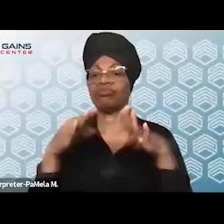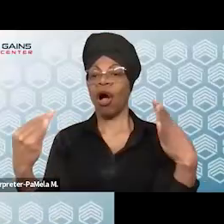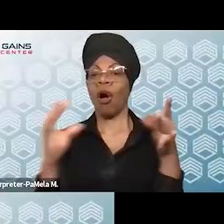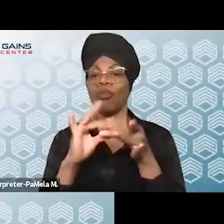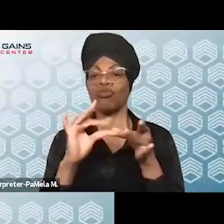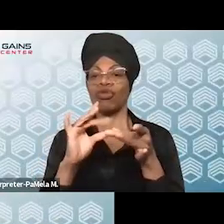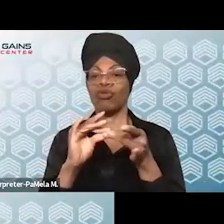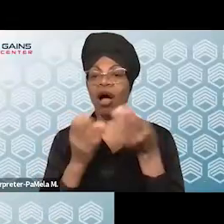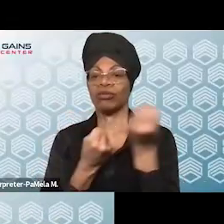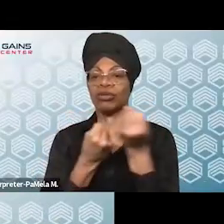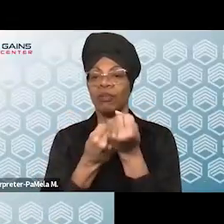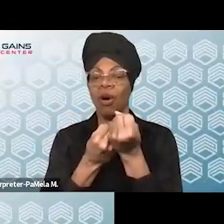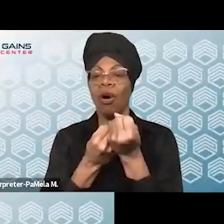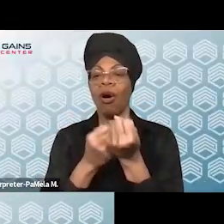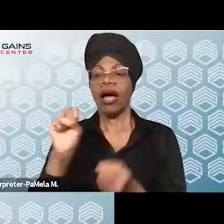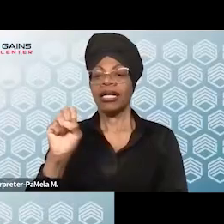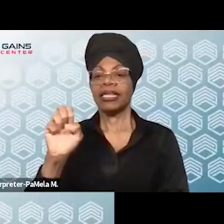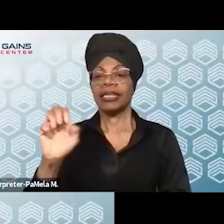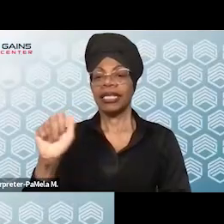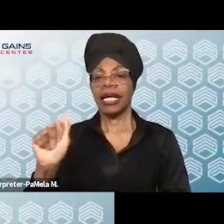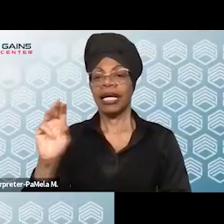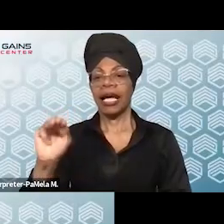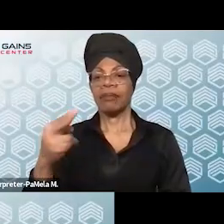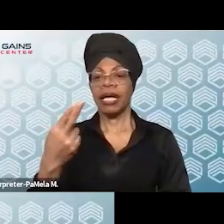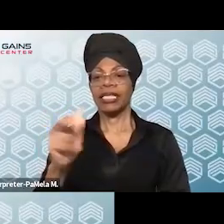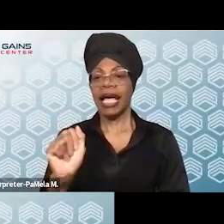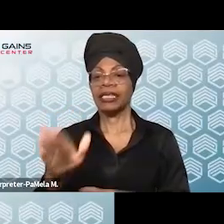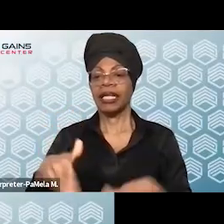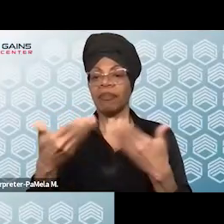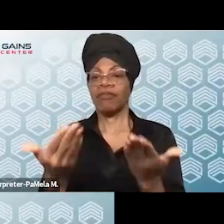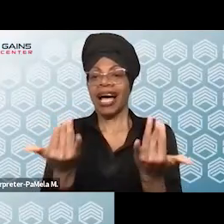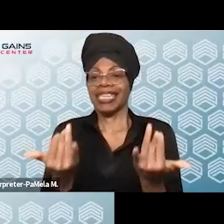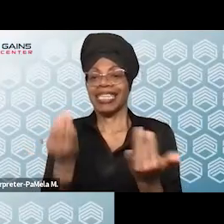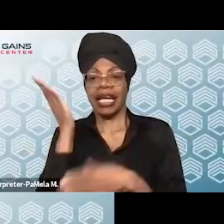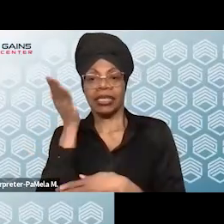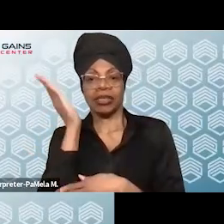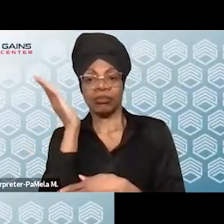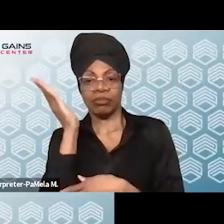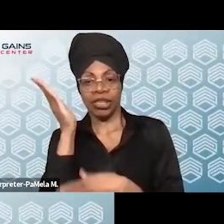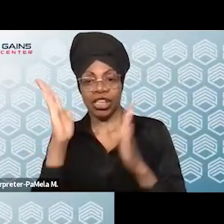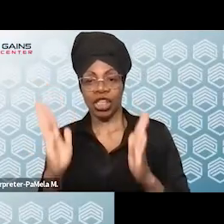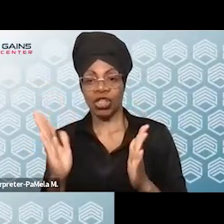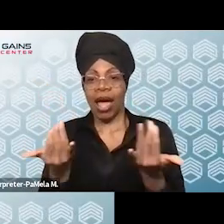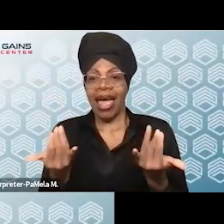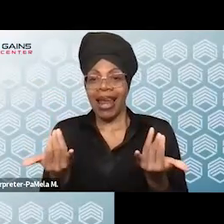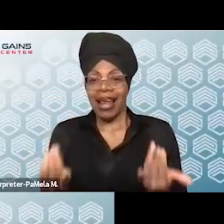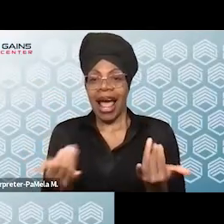and she'll be followed by a presentation from today's speaker. So, right now I would like to turn it over to Amy Romero,